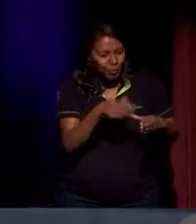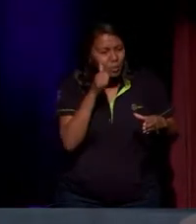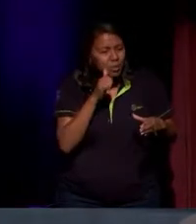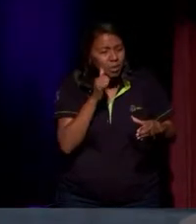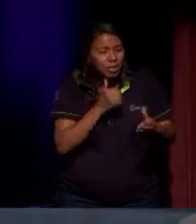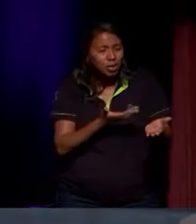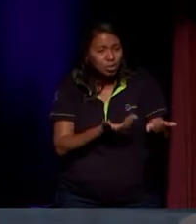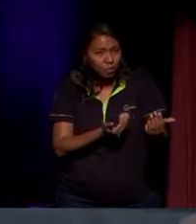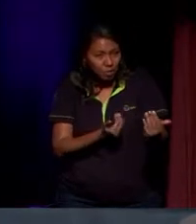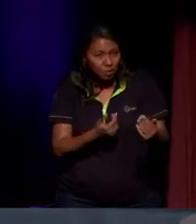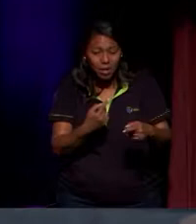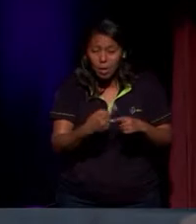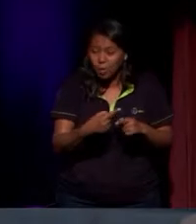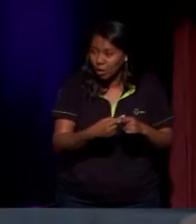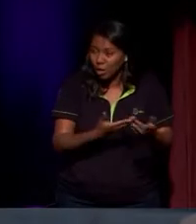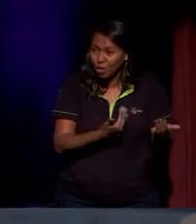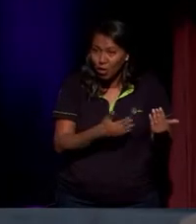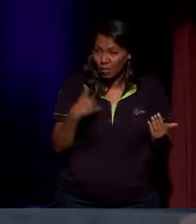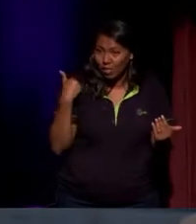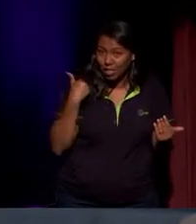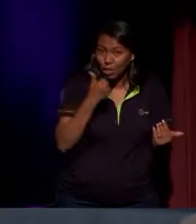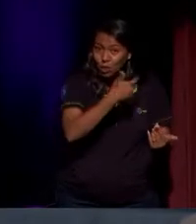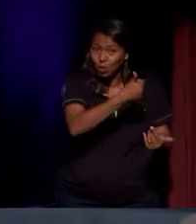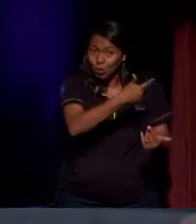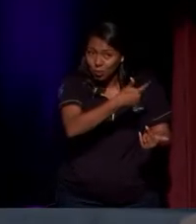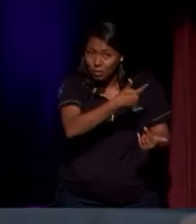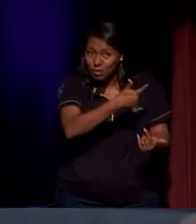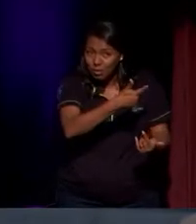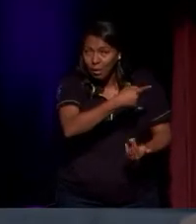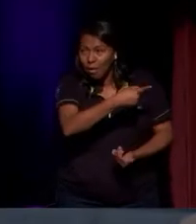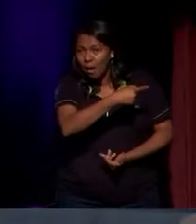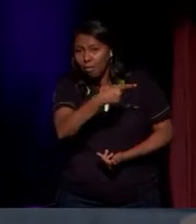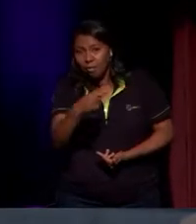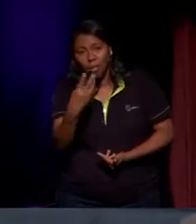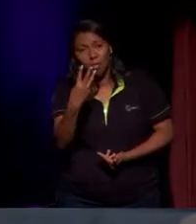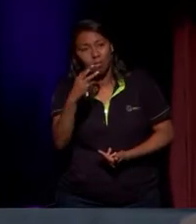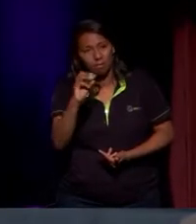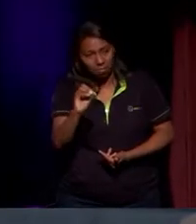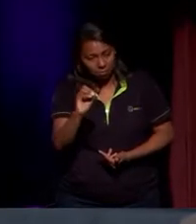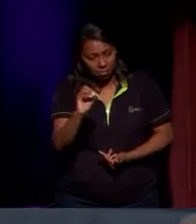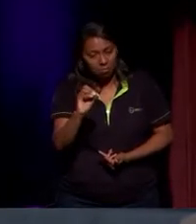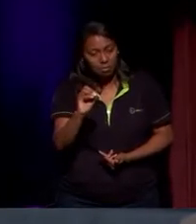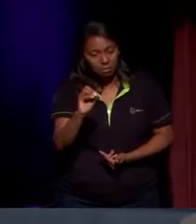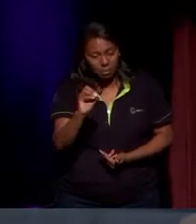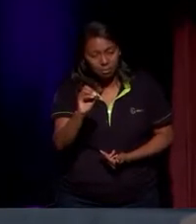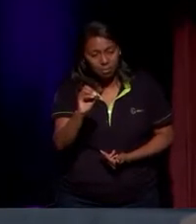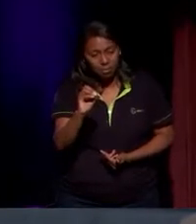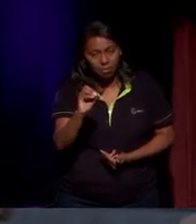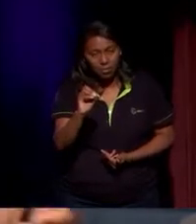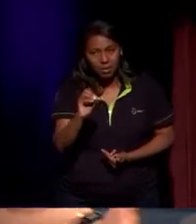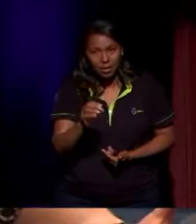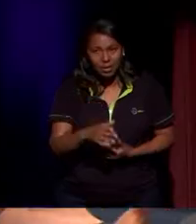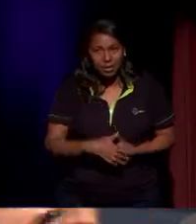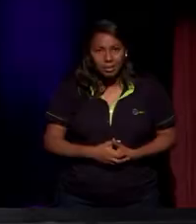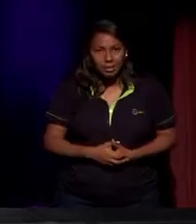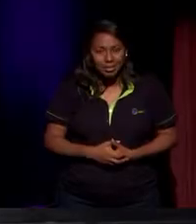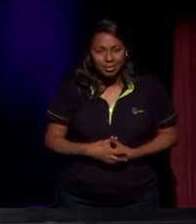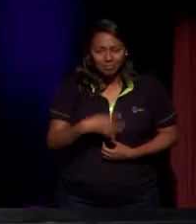because we have young people from 12 years to 30 years who did not feel well in their families